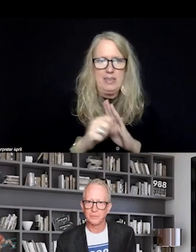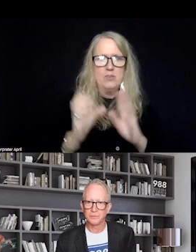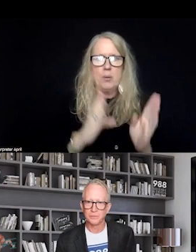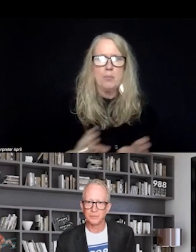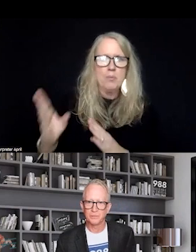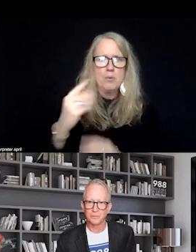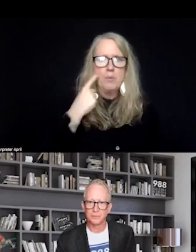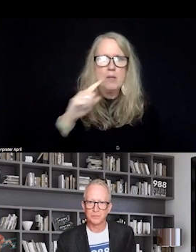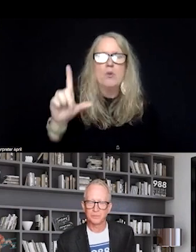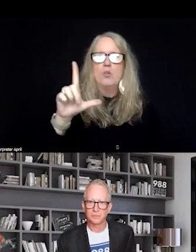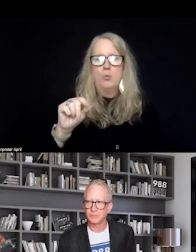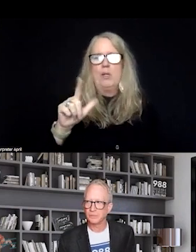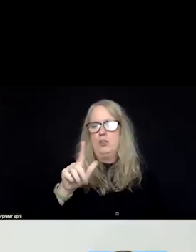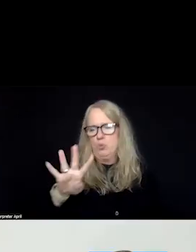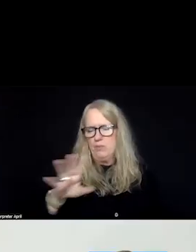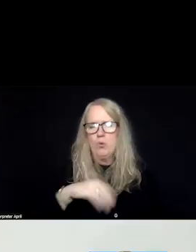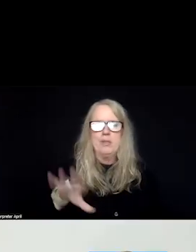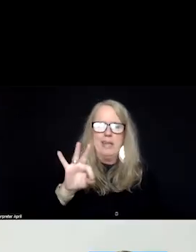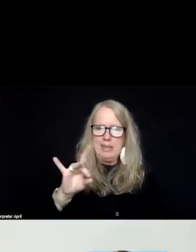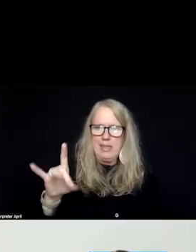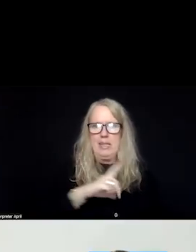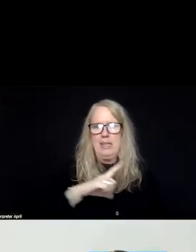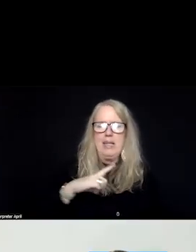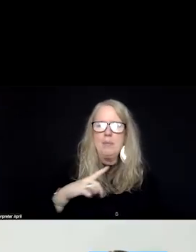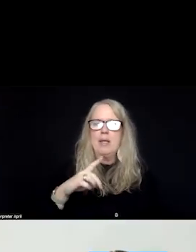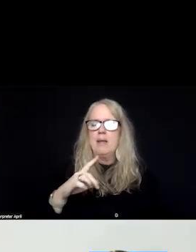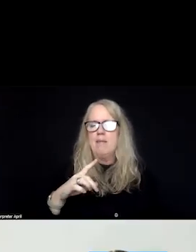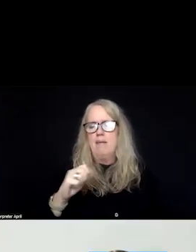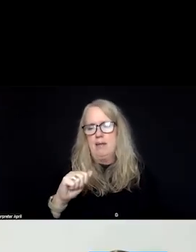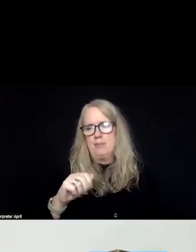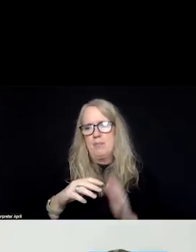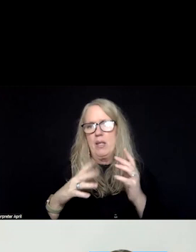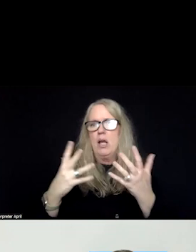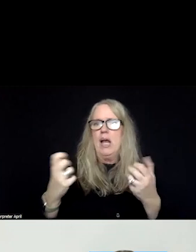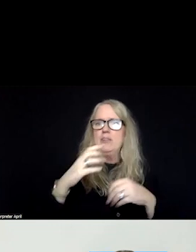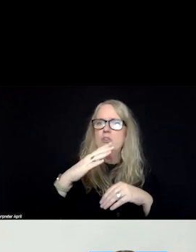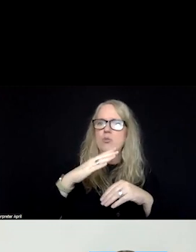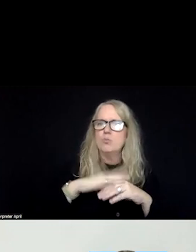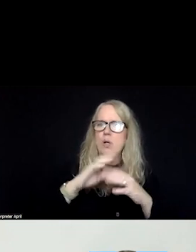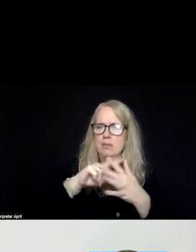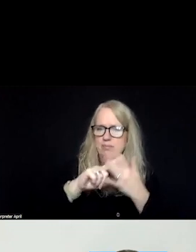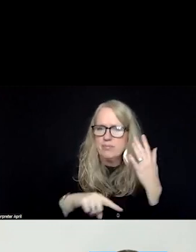FOR 2024, BUT I WANT TO FLAG A COUPLE OF BILLS THAT ARE CURRENTLY